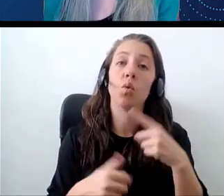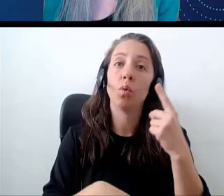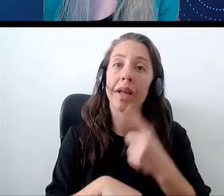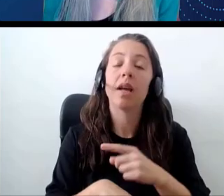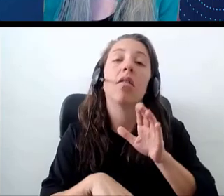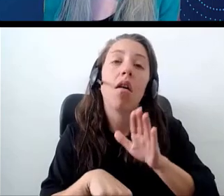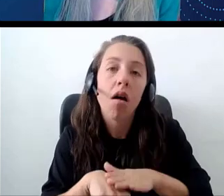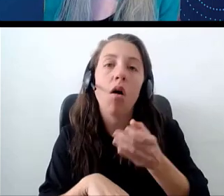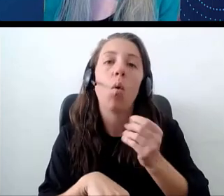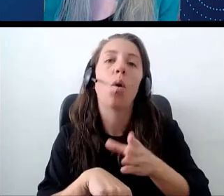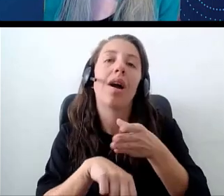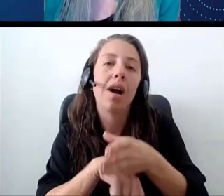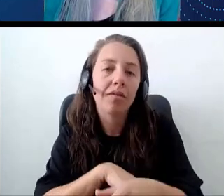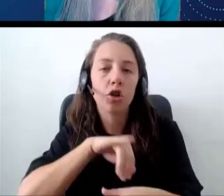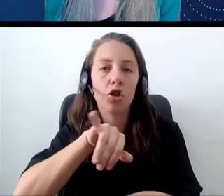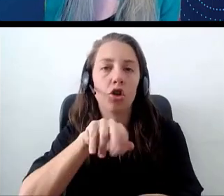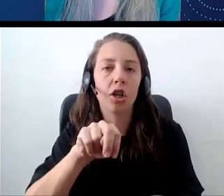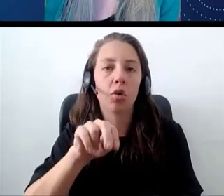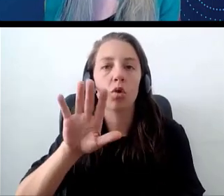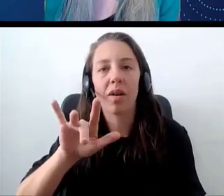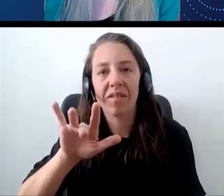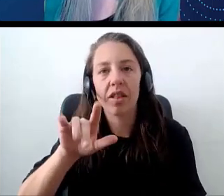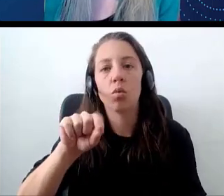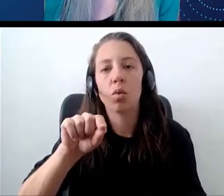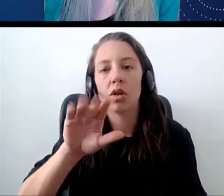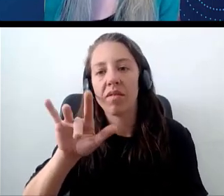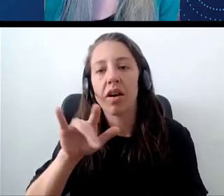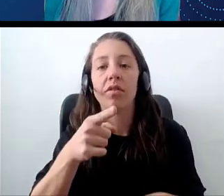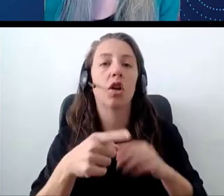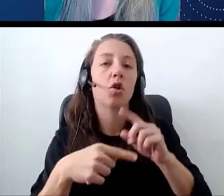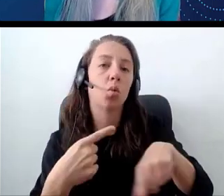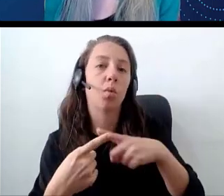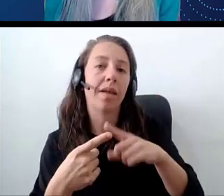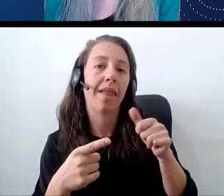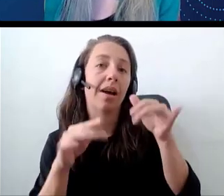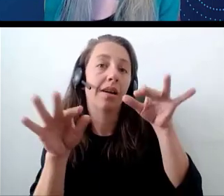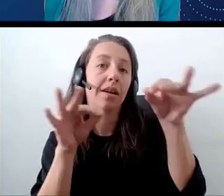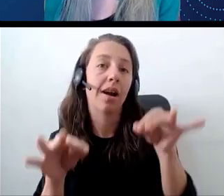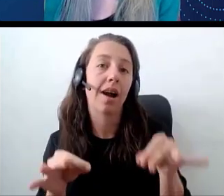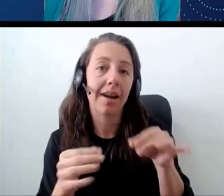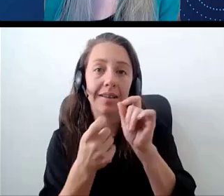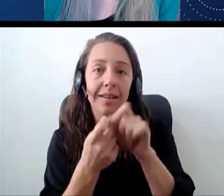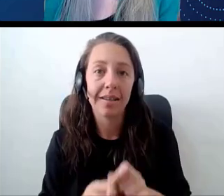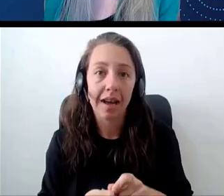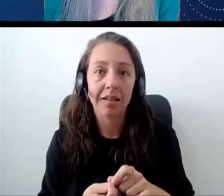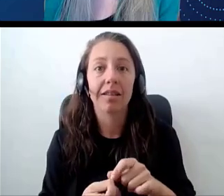Megan Columbus All right, so once the guide notice and some more details is published, the web page that currently houses information